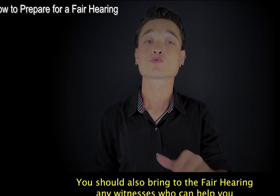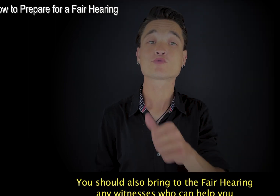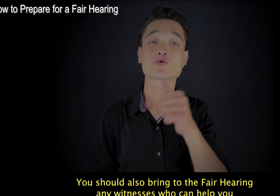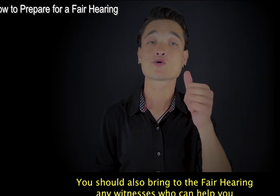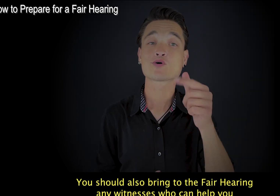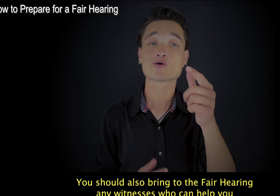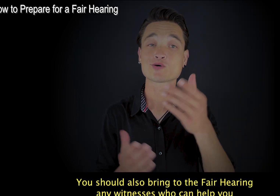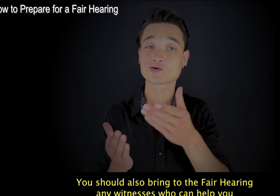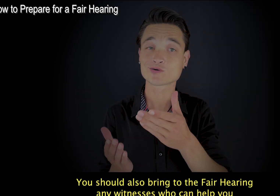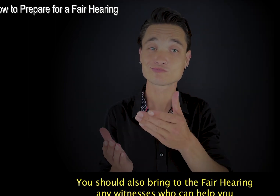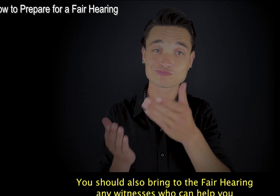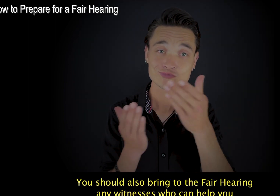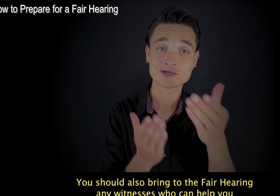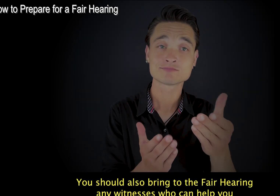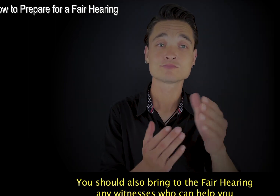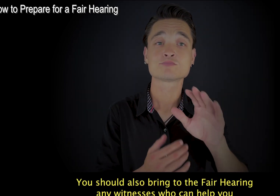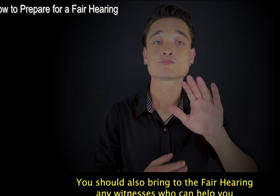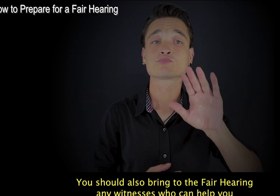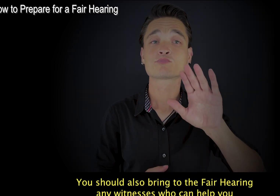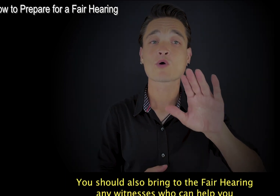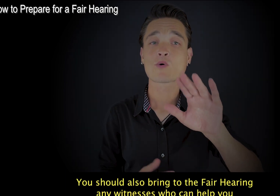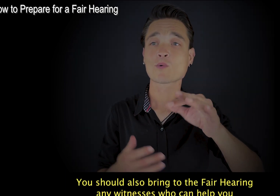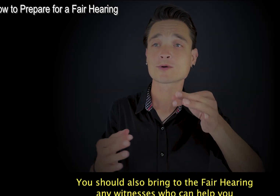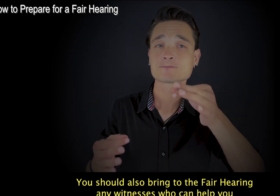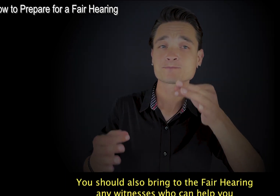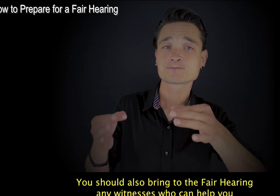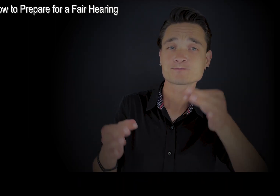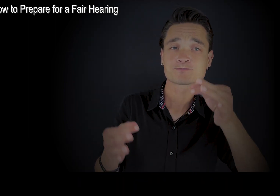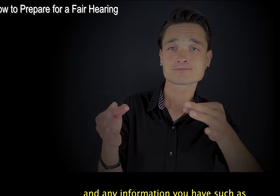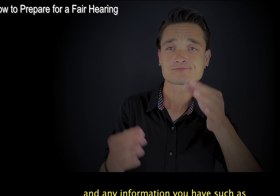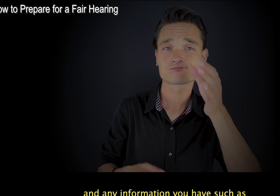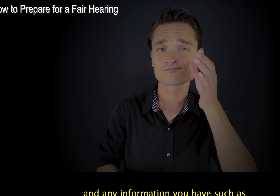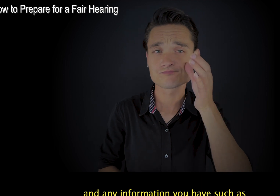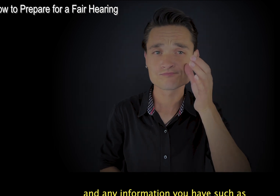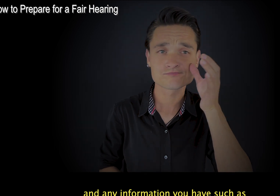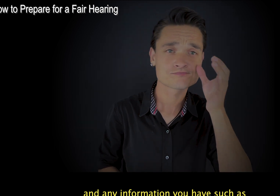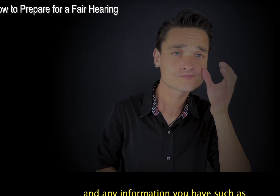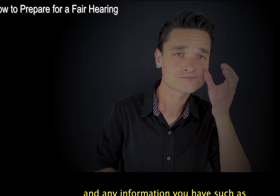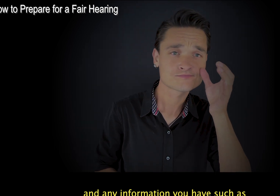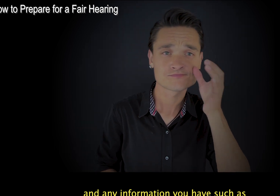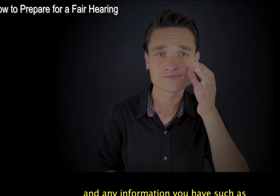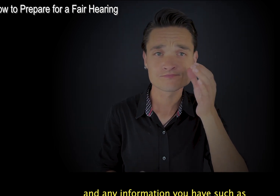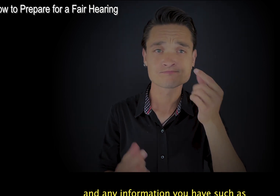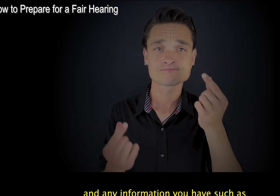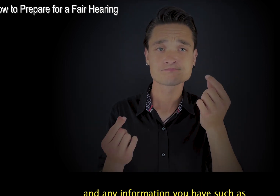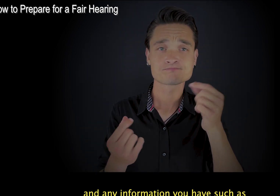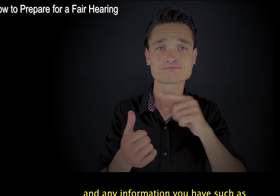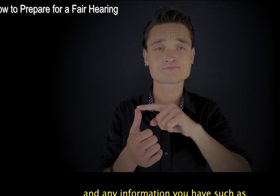You should also bring to the Fair Hearing any witnesses who can help you and any information you have such as